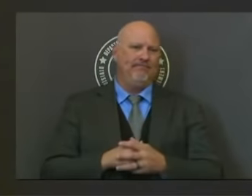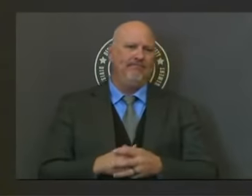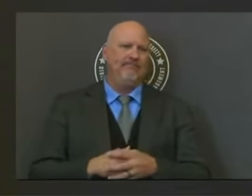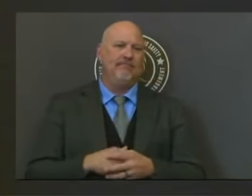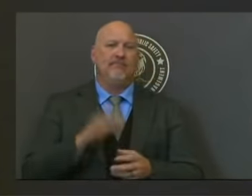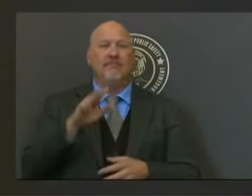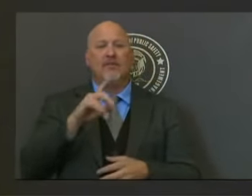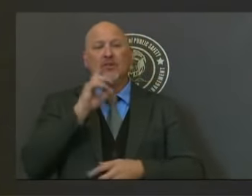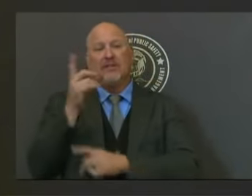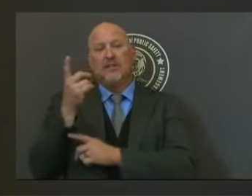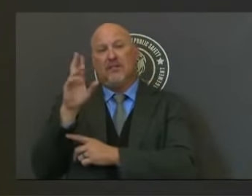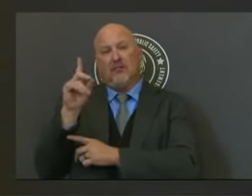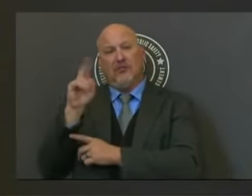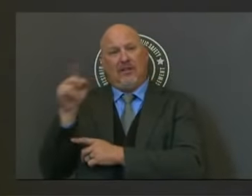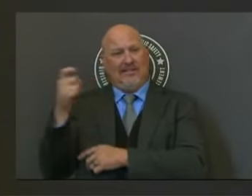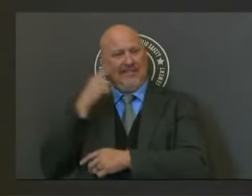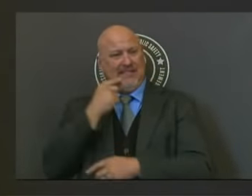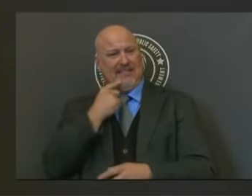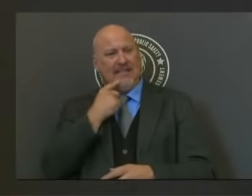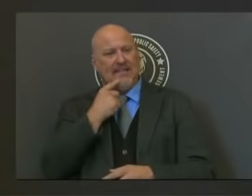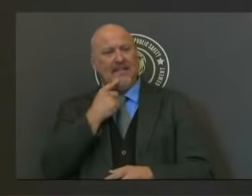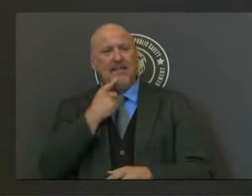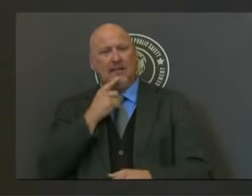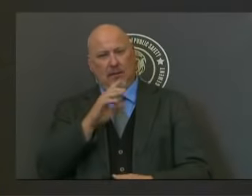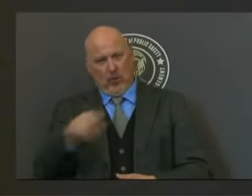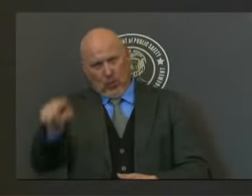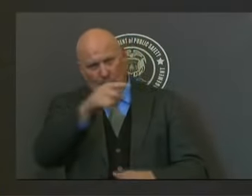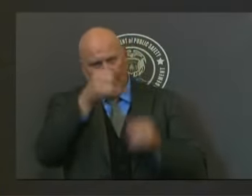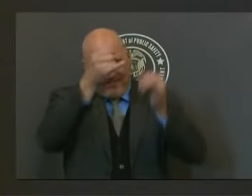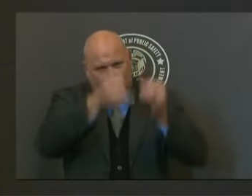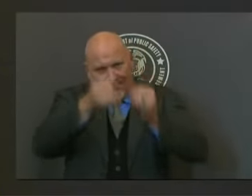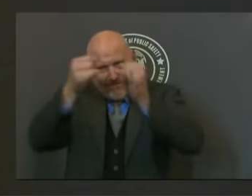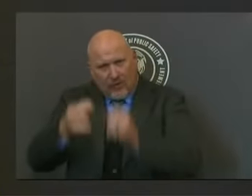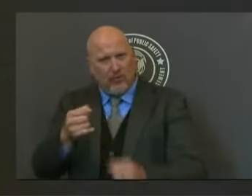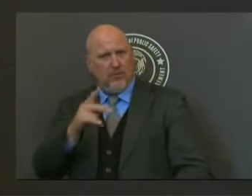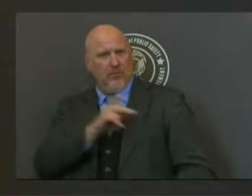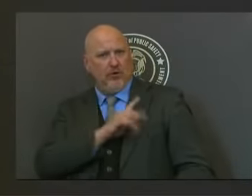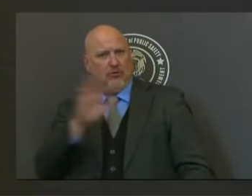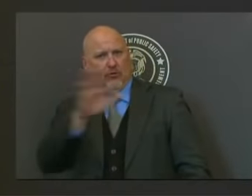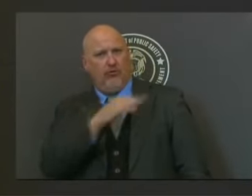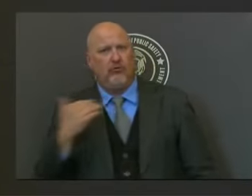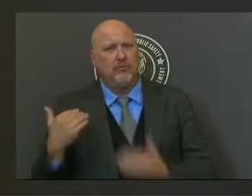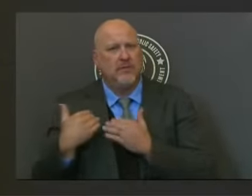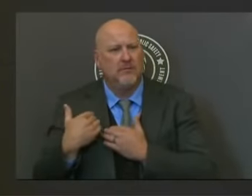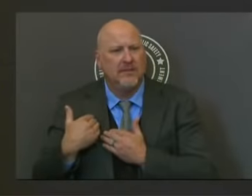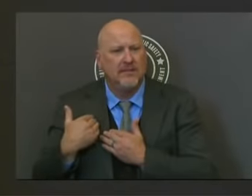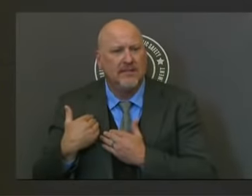may continue to operate safely